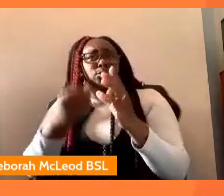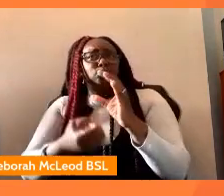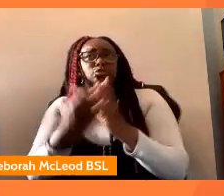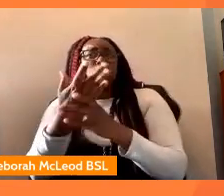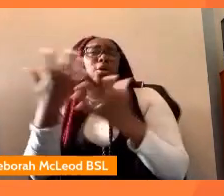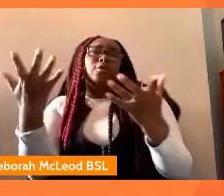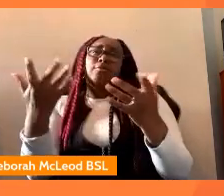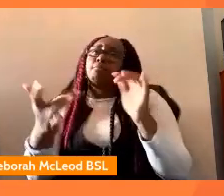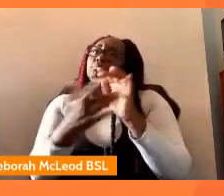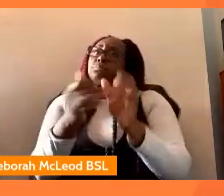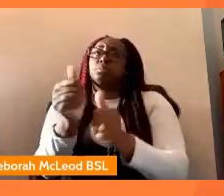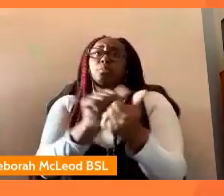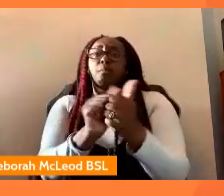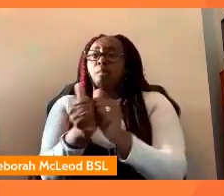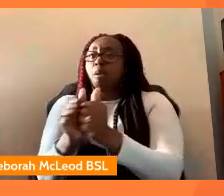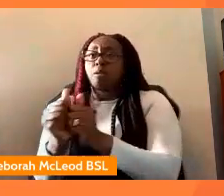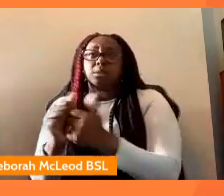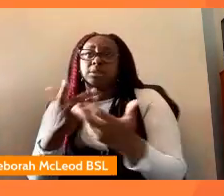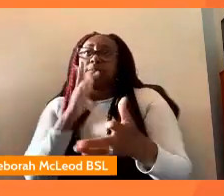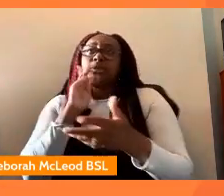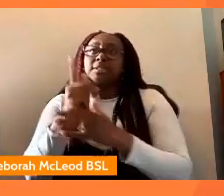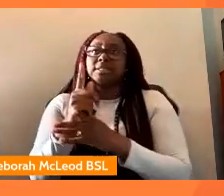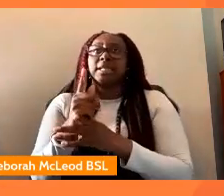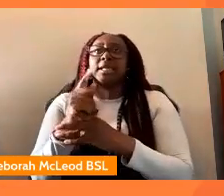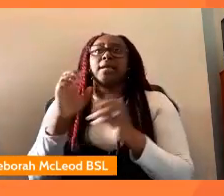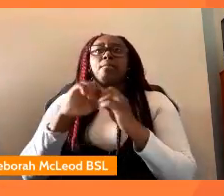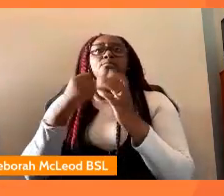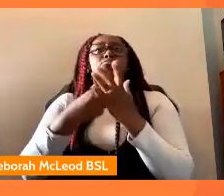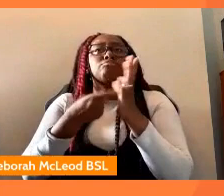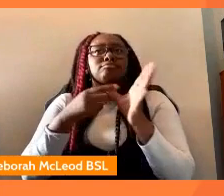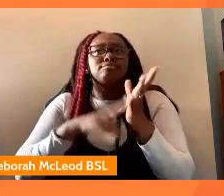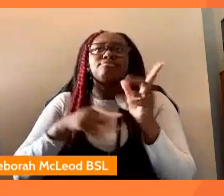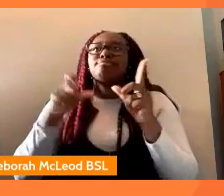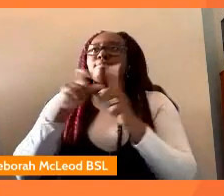We are seeing brands and commercial organisations partner with each other,